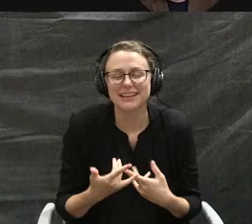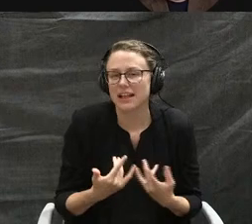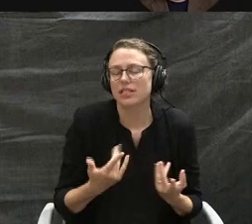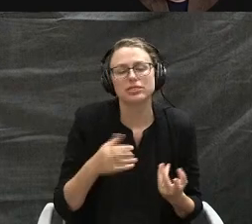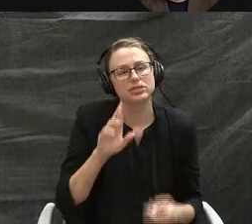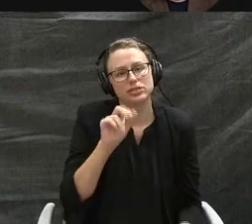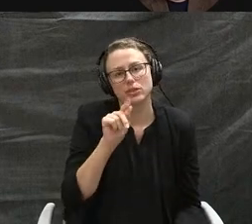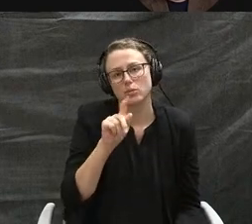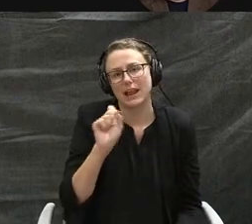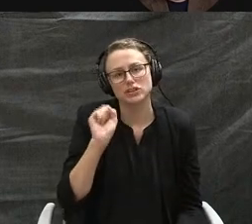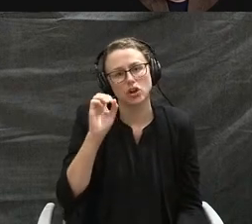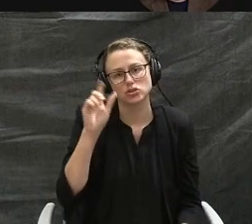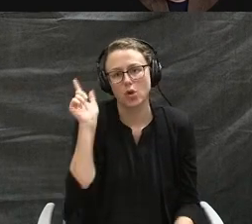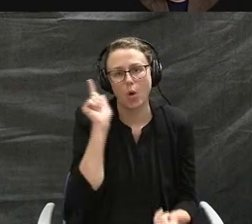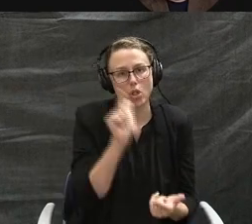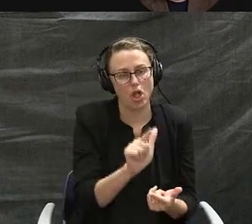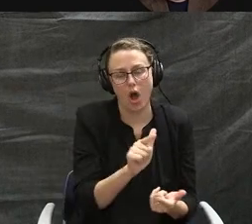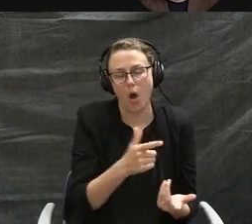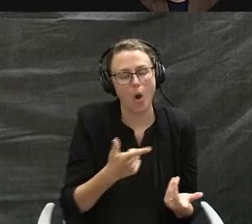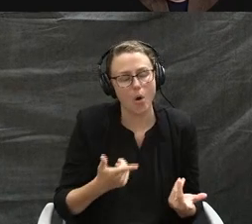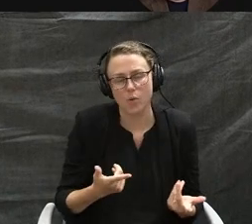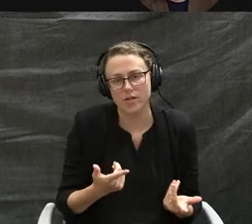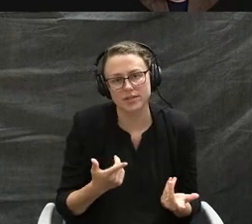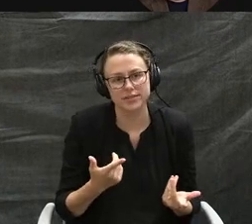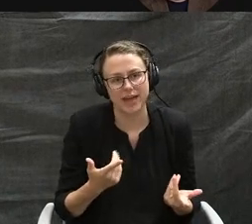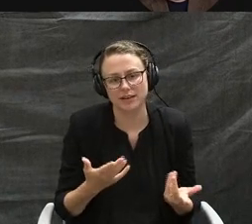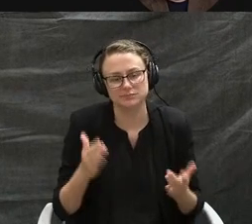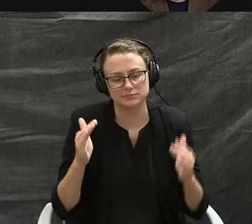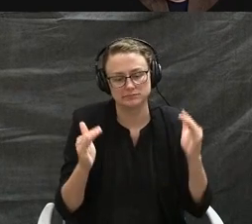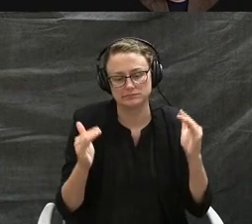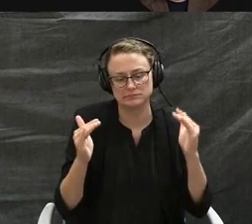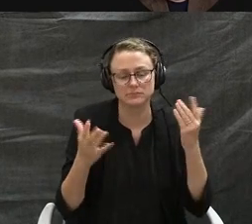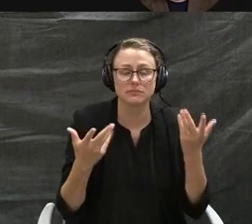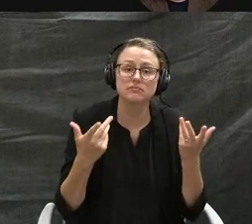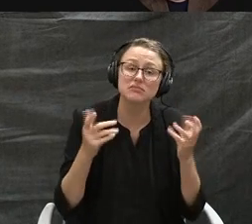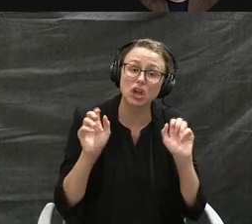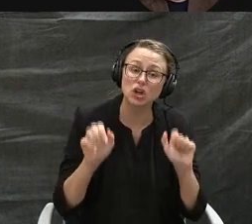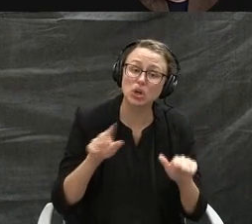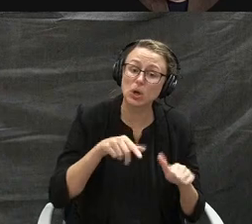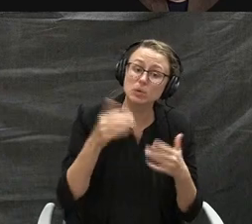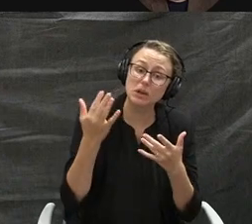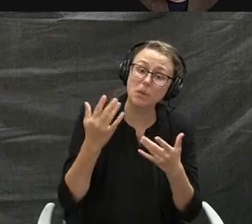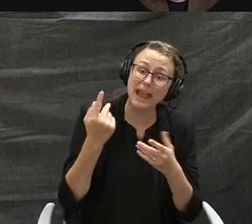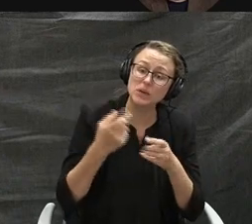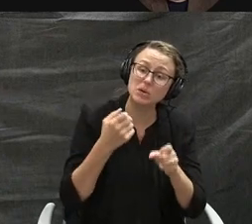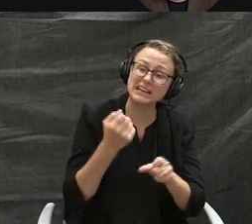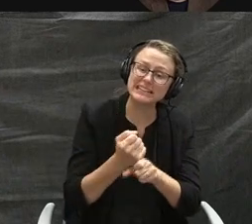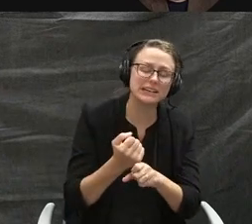and. I mean, you never know there. I mean, there's nothing to say that we couldn't wait a year and do a taxable, but we